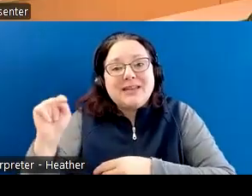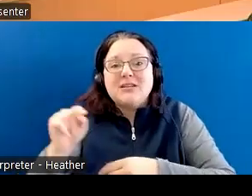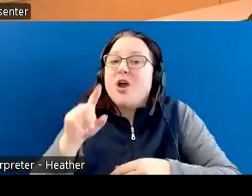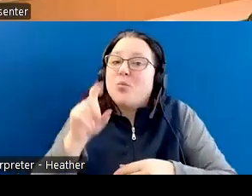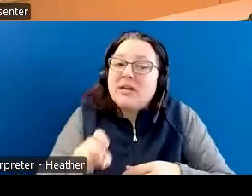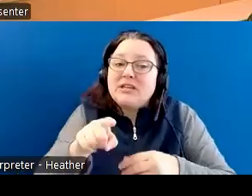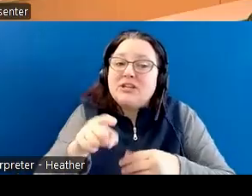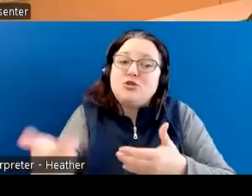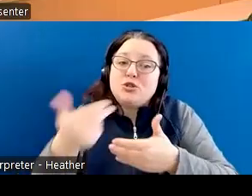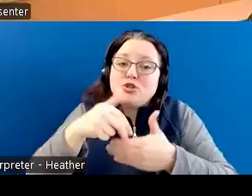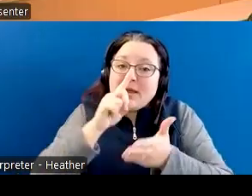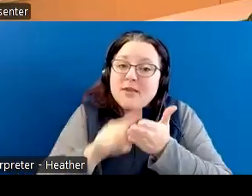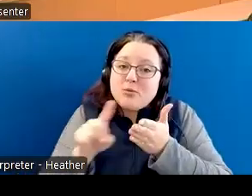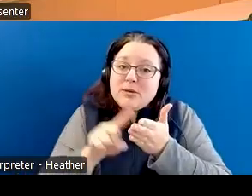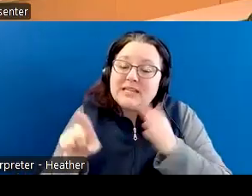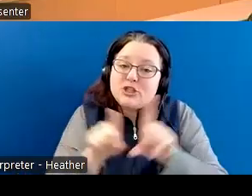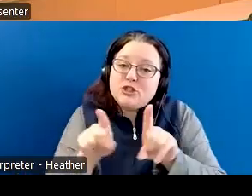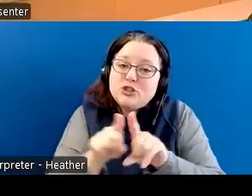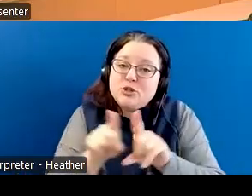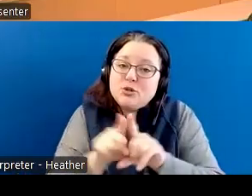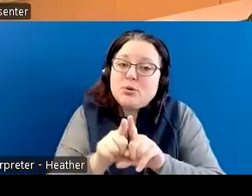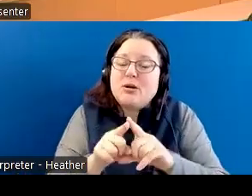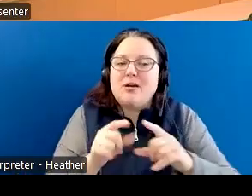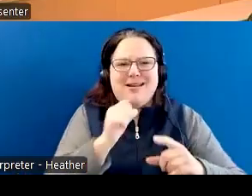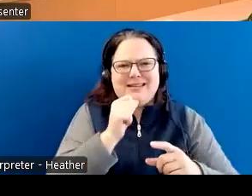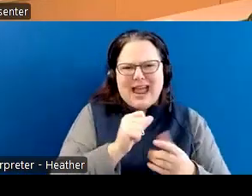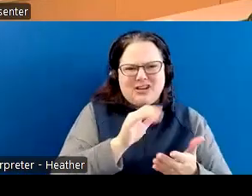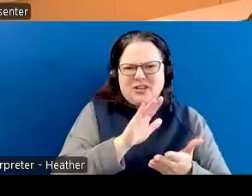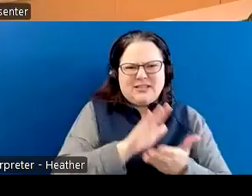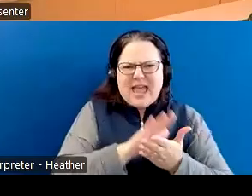with us. Um, how can the academics in the room not just include you at the bedside,